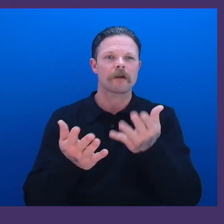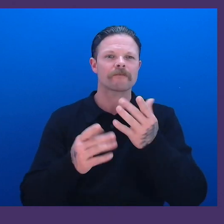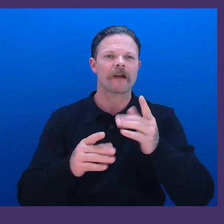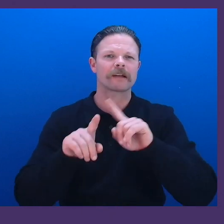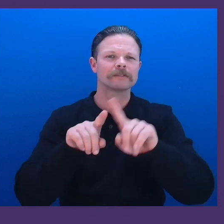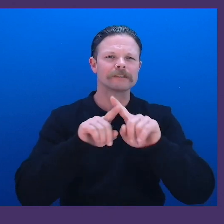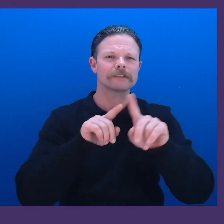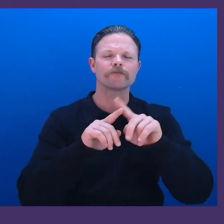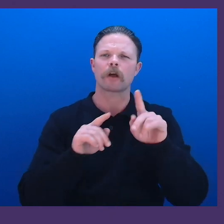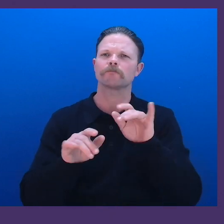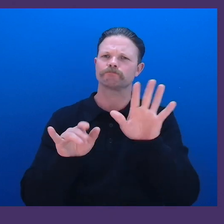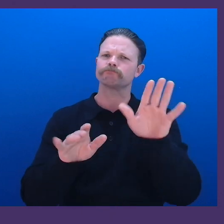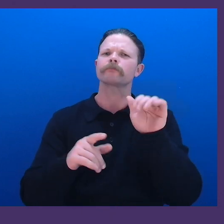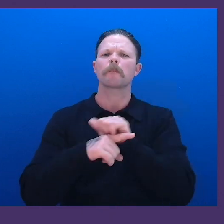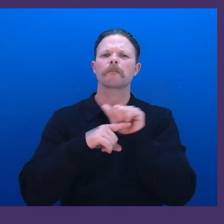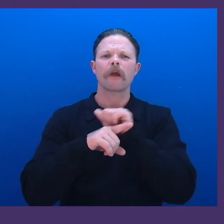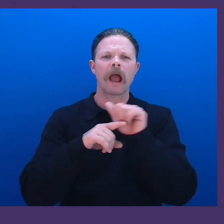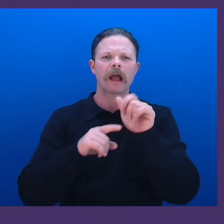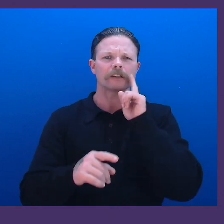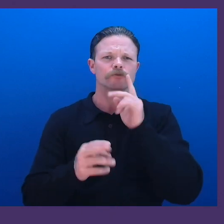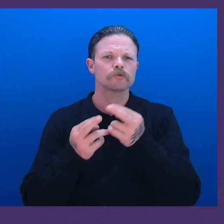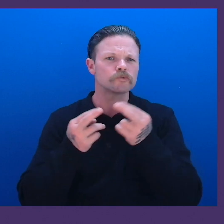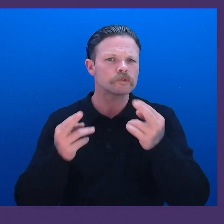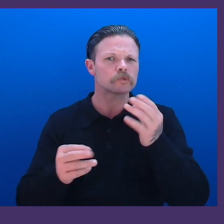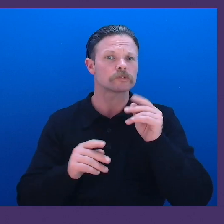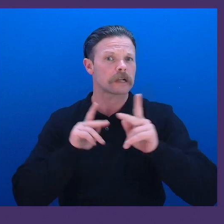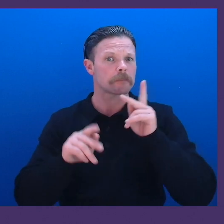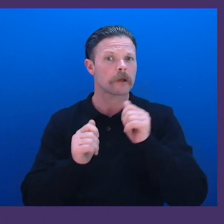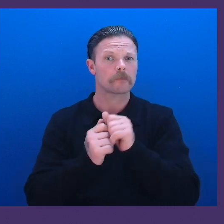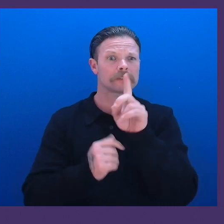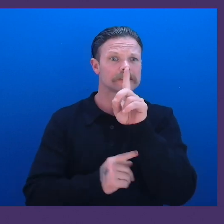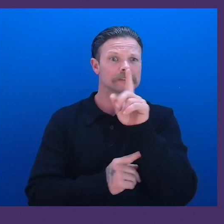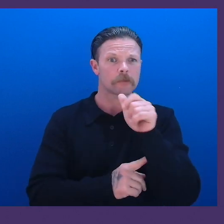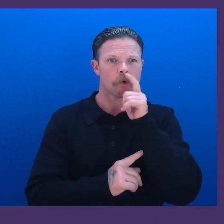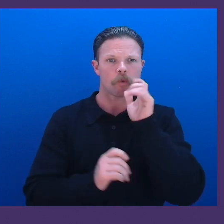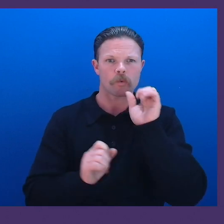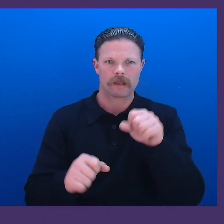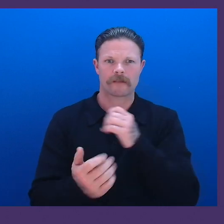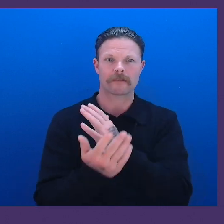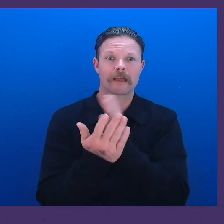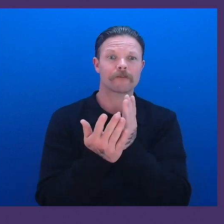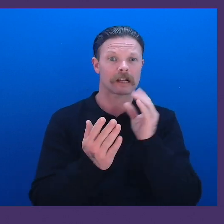and build skills that could be a differentiator in the workplace and more.